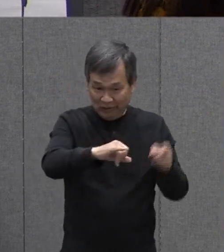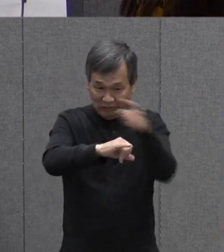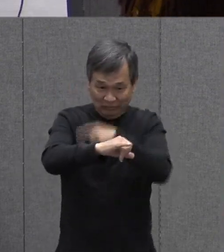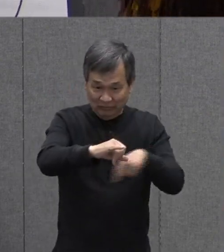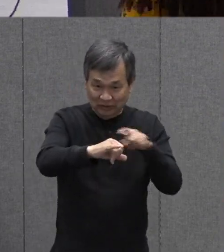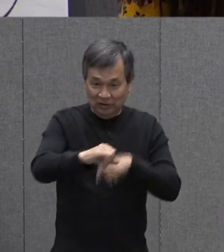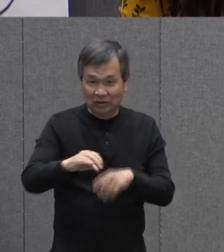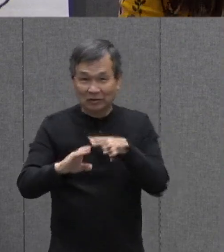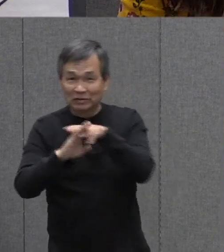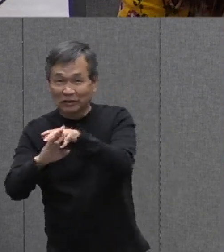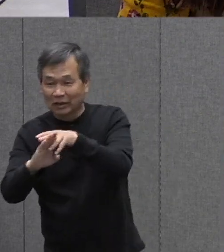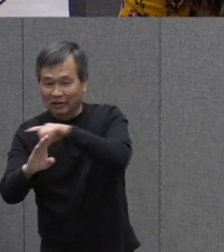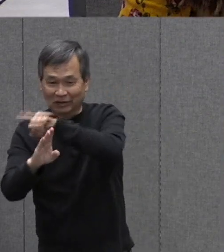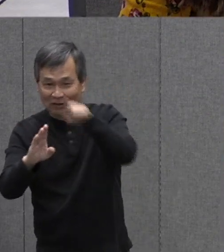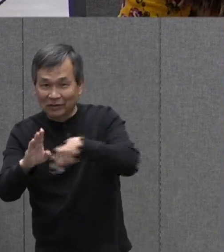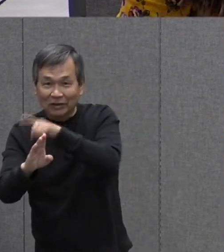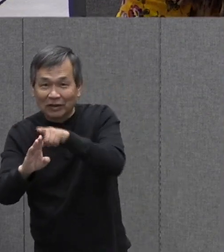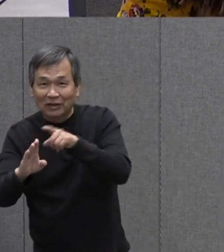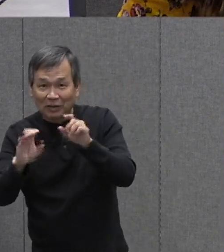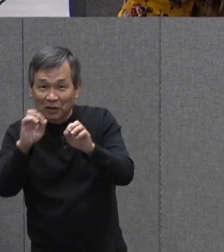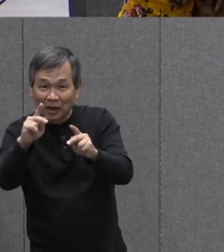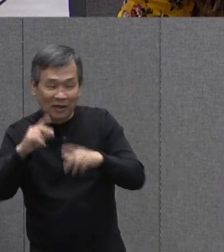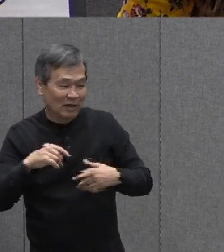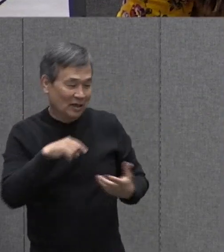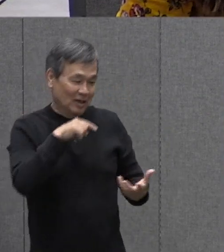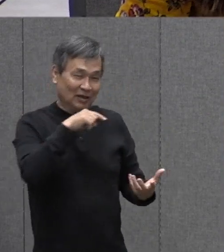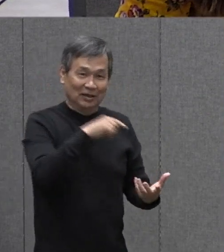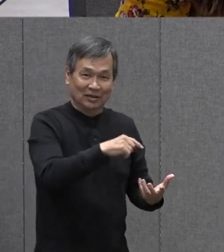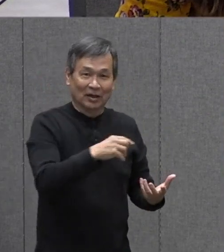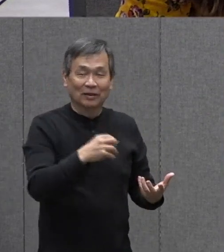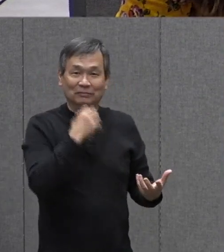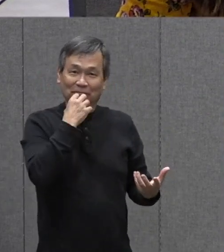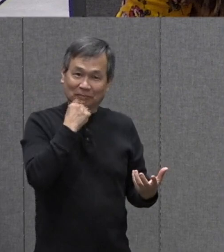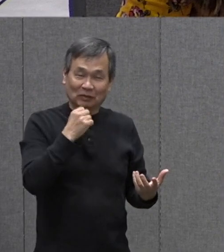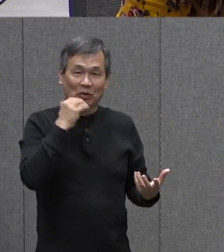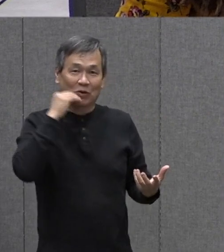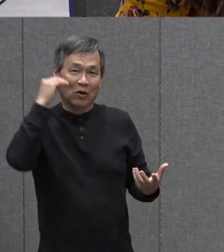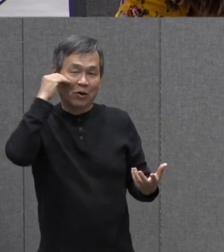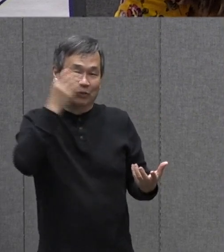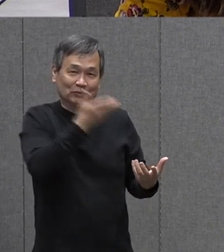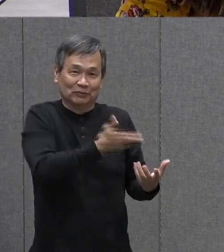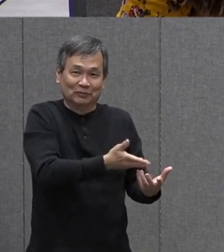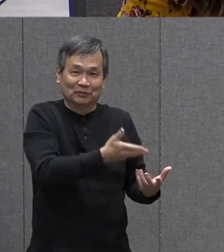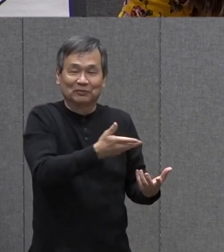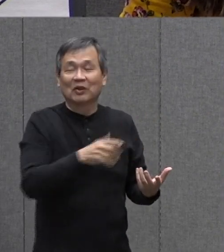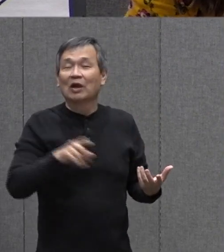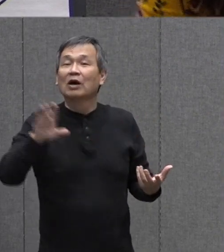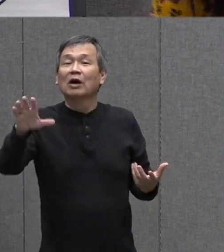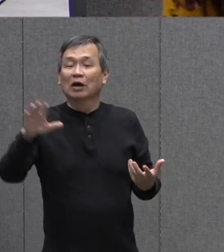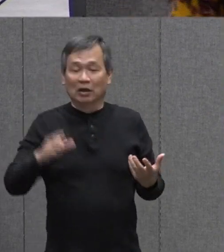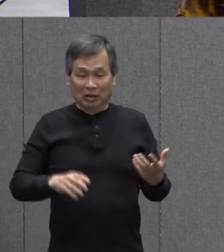"They love the deep cool oceans, "Earth is their special home. "Creatures of the Earth love their home".